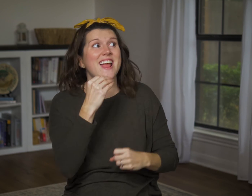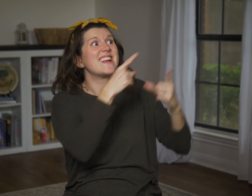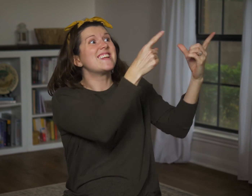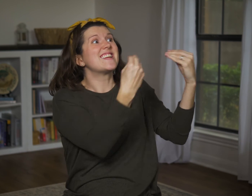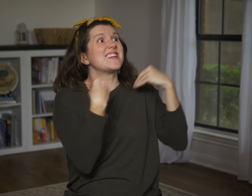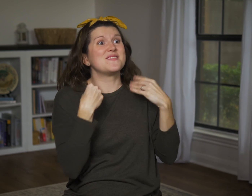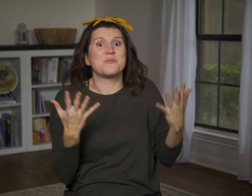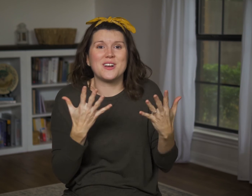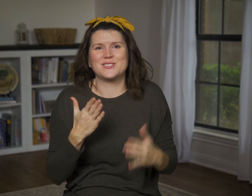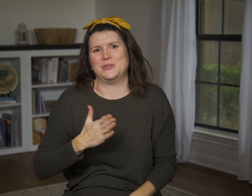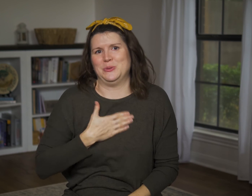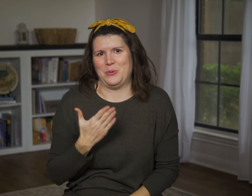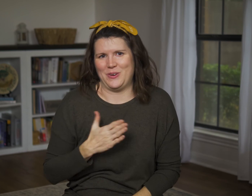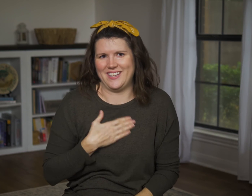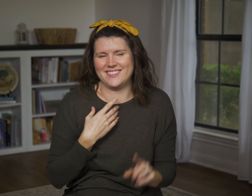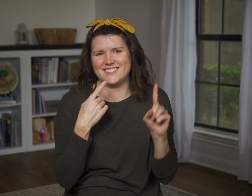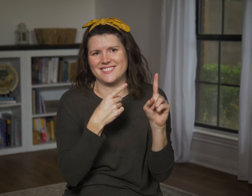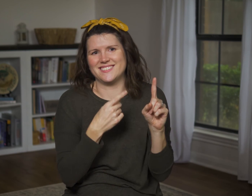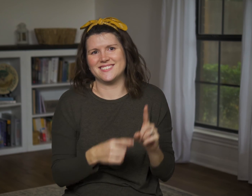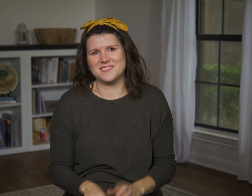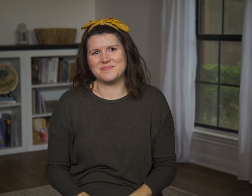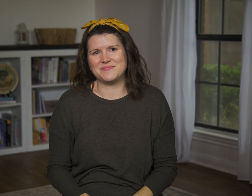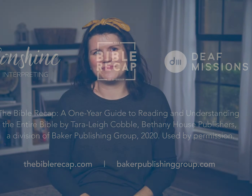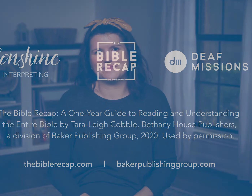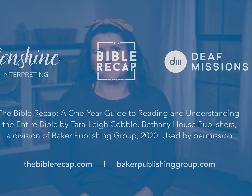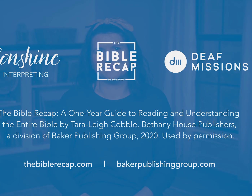And He is where the joy is!